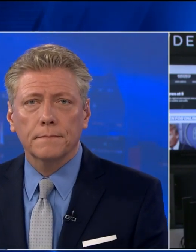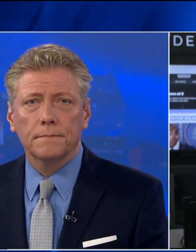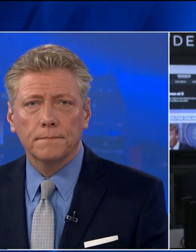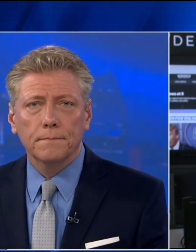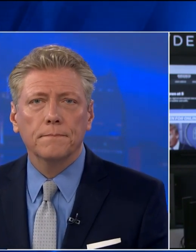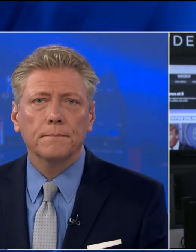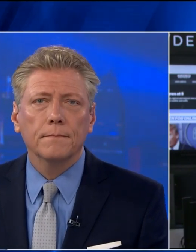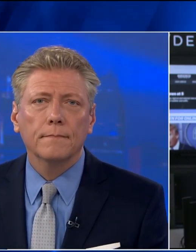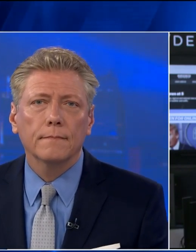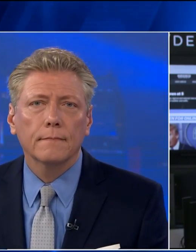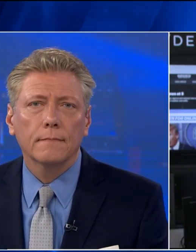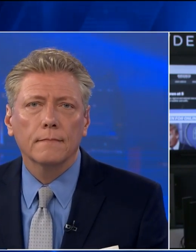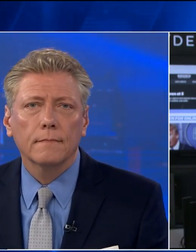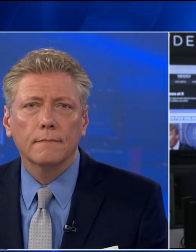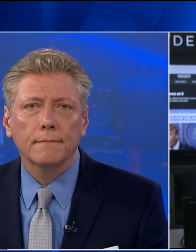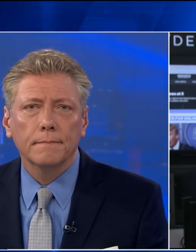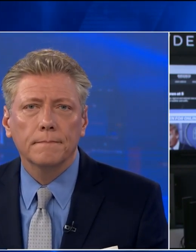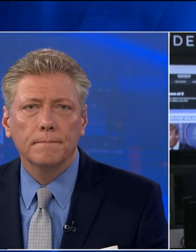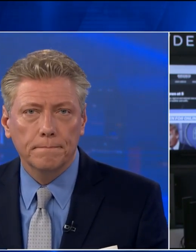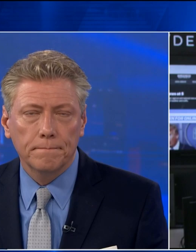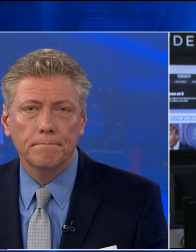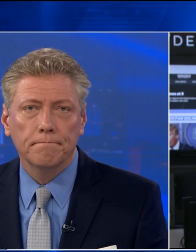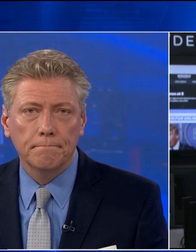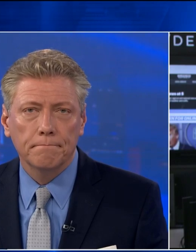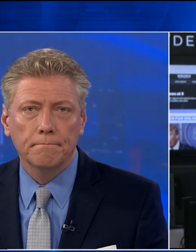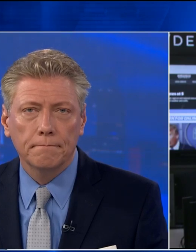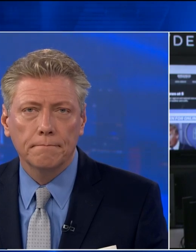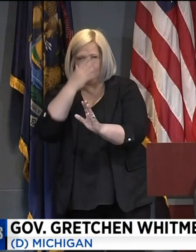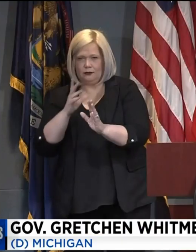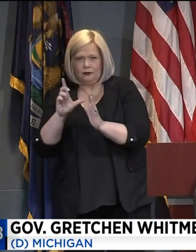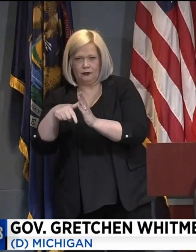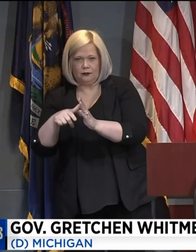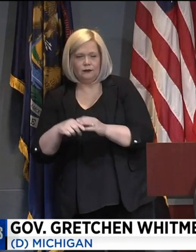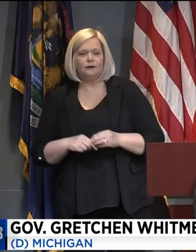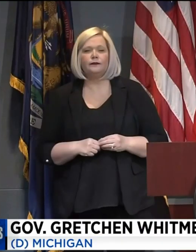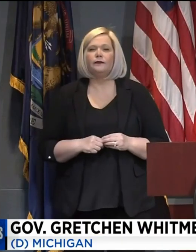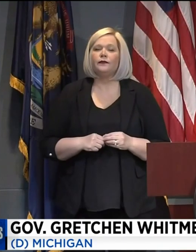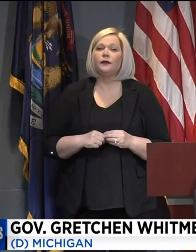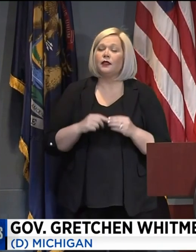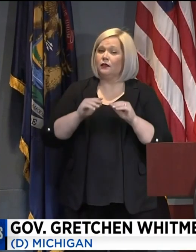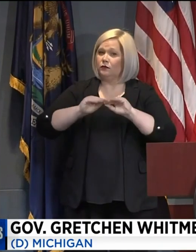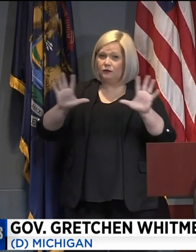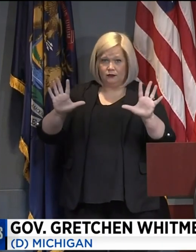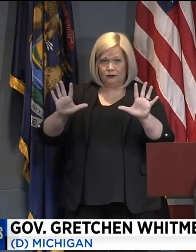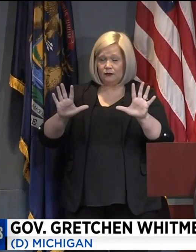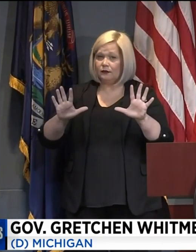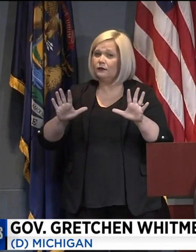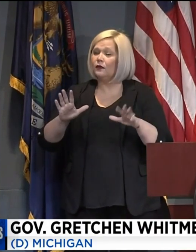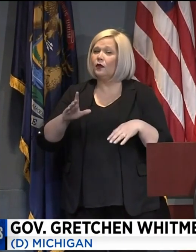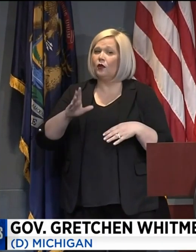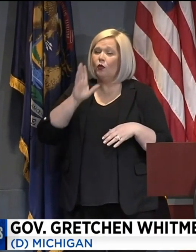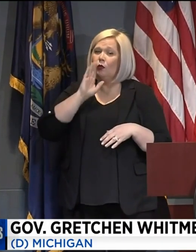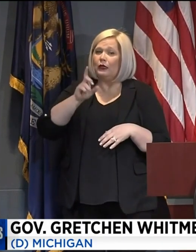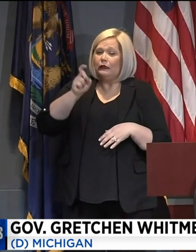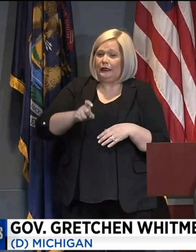GOVERNOR INVOLVED THE STAY HOME DIRECTIVE SET TO EXPIRE LATE DIRECTIVE SET TO EXPIRE LATE NEXT WEEK. NEXT WEEK. >> Kim: SHE IS NOT SAYING HOW Kim: SHE IS NOT SAYING HOW LONG THE EXTENSION WOULD BE BUT LONG THE EXTENSION WOULD BE BUT LEFT LITTLE DOUBT IT’S COMING.